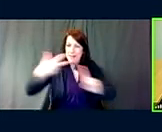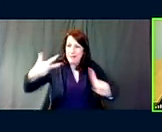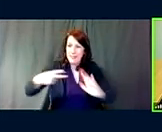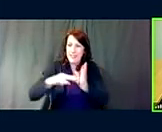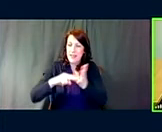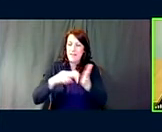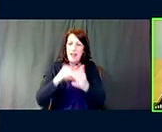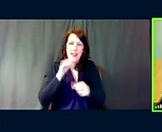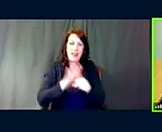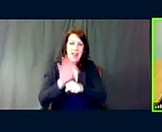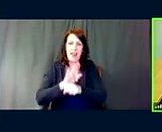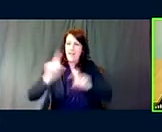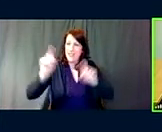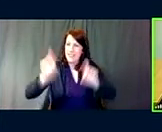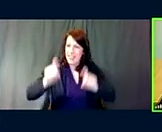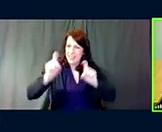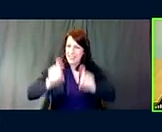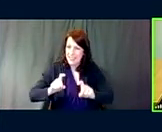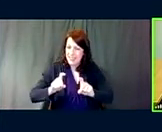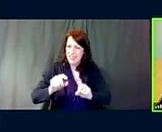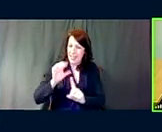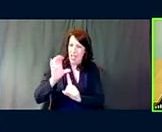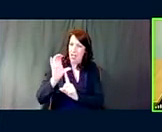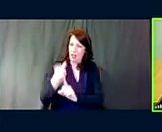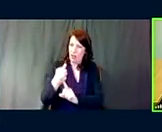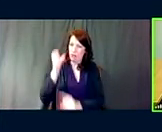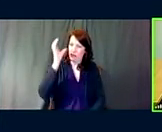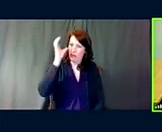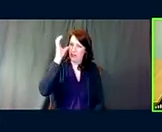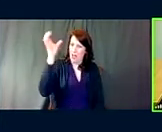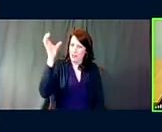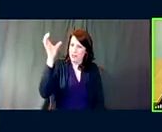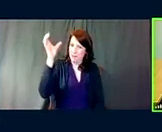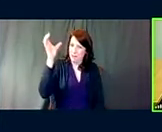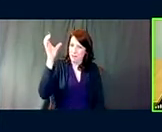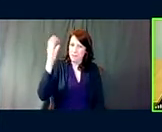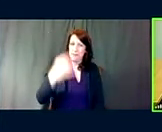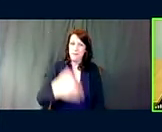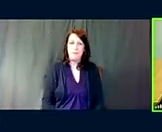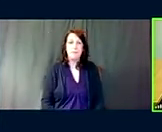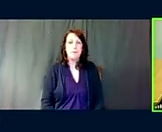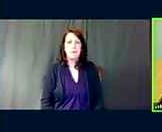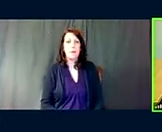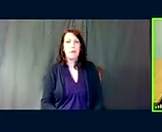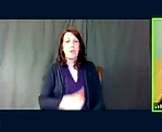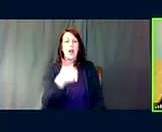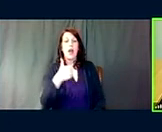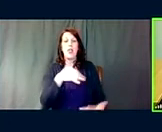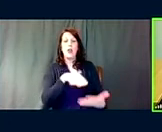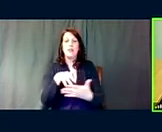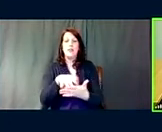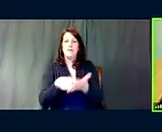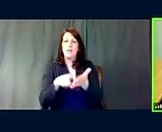DEFINED OR AS POORLY TESTED AS IS THE CULTURE CONCEPT.